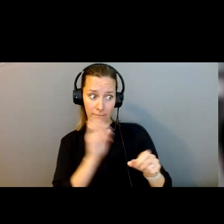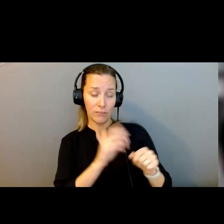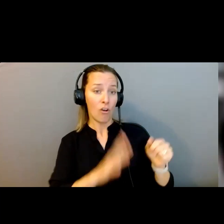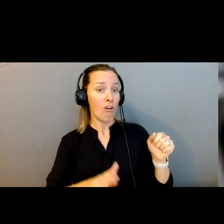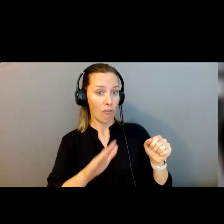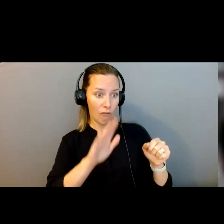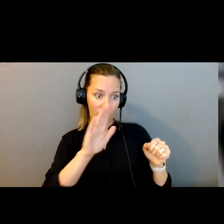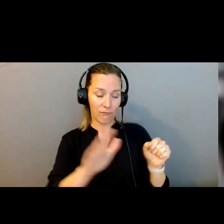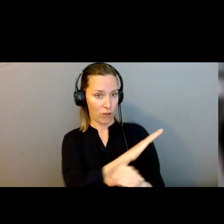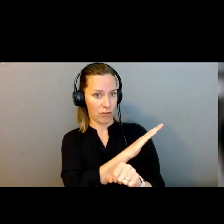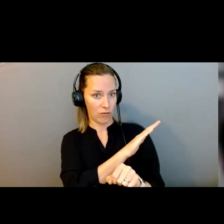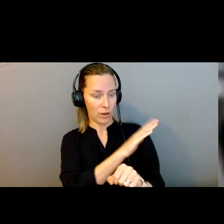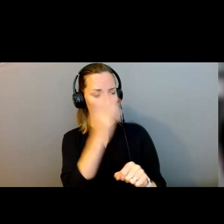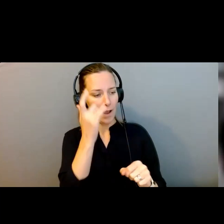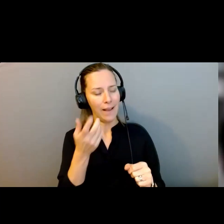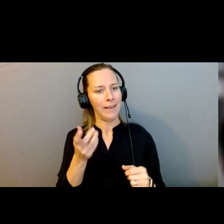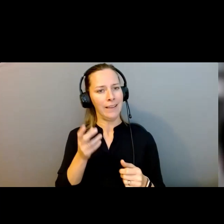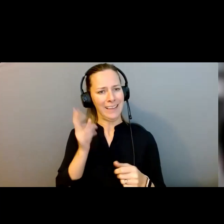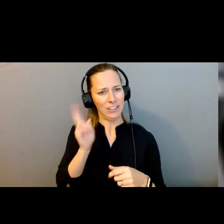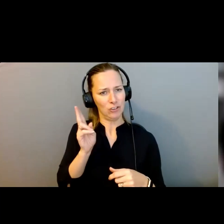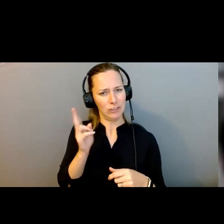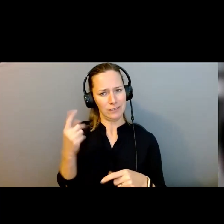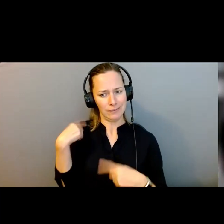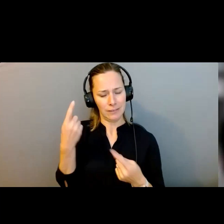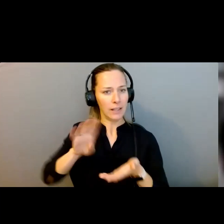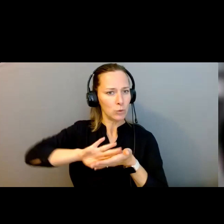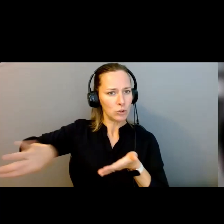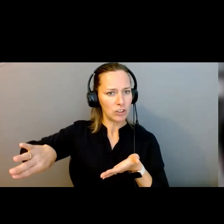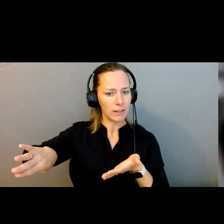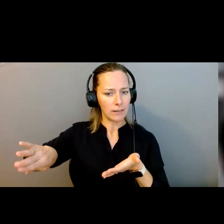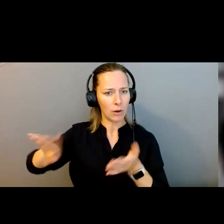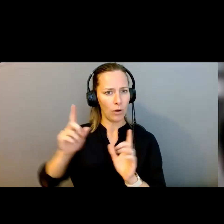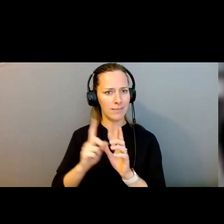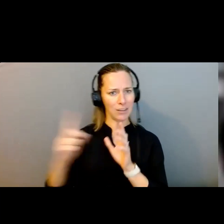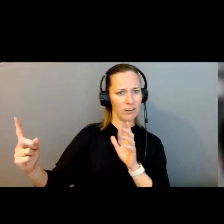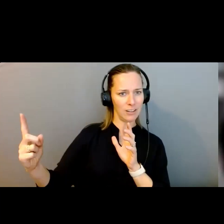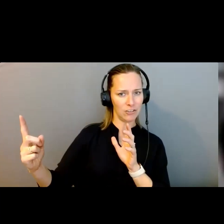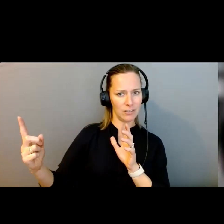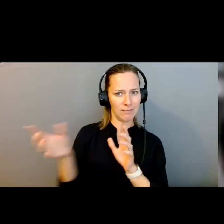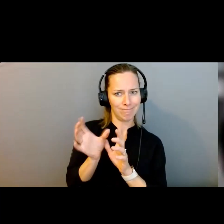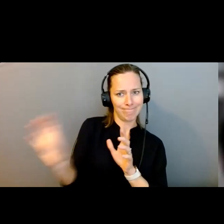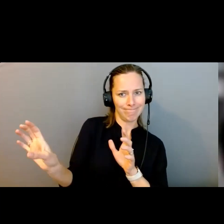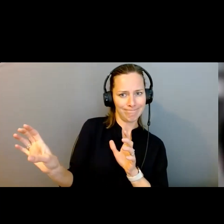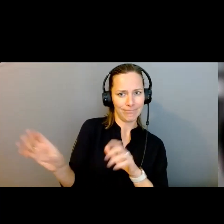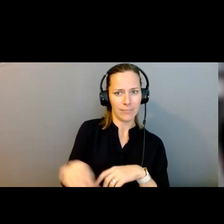exclusion. Because of our history of segregation. And not being able to be active participants